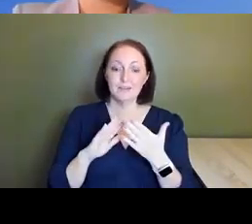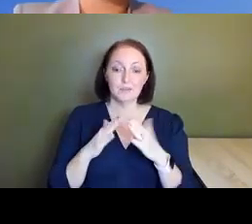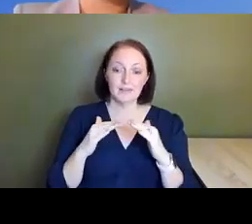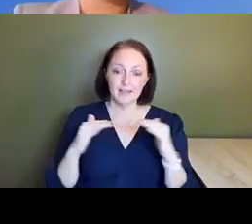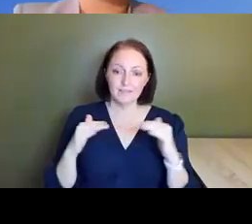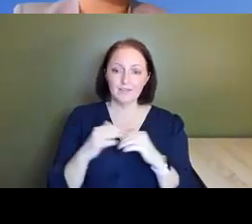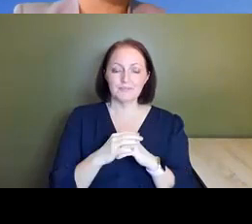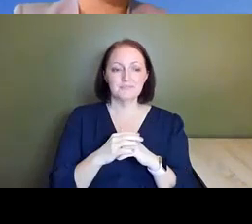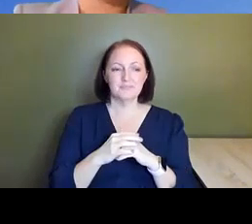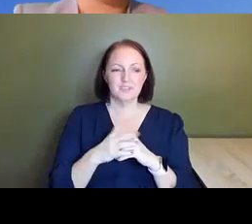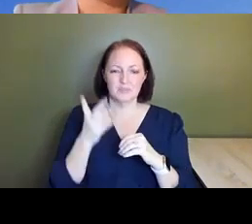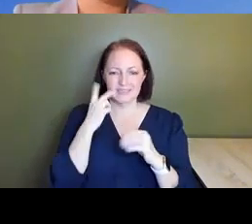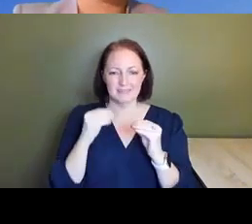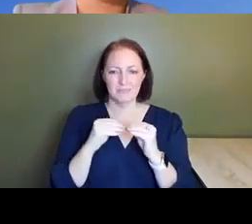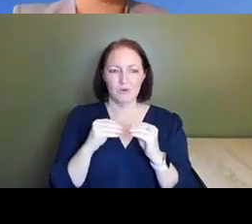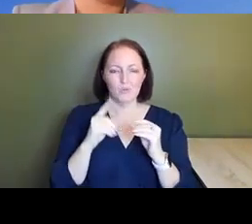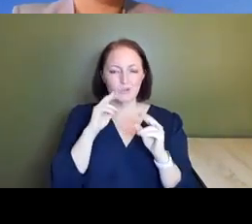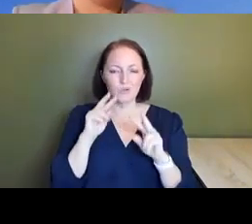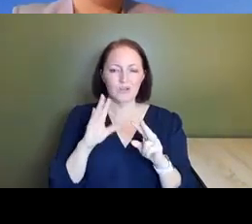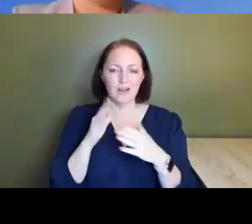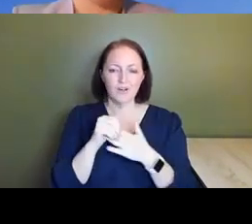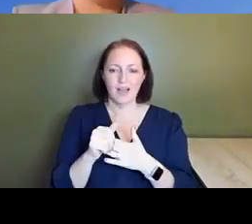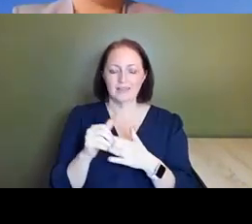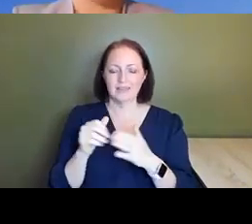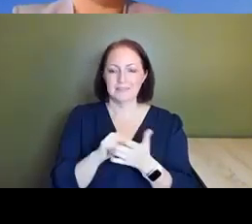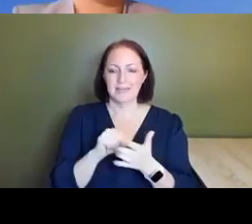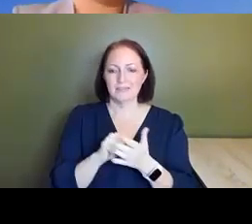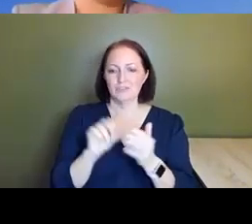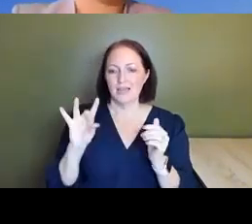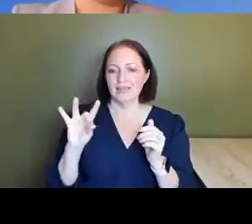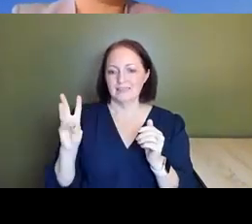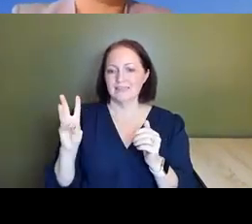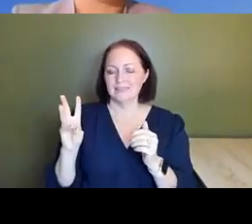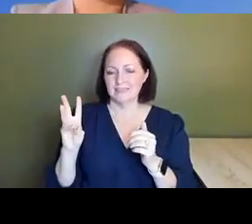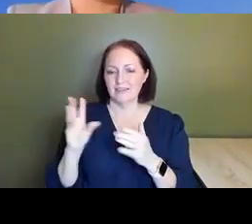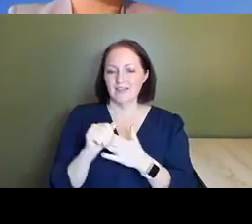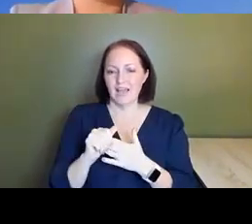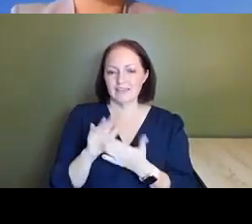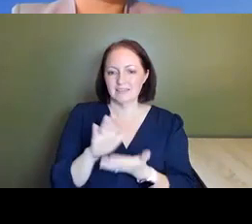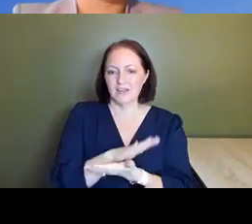more on this as you look at our Guidance starting on page 86 of the Guidance Document and Focus